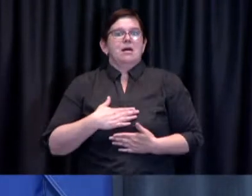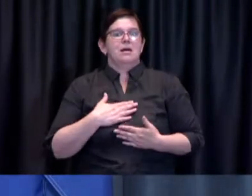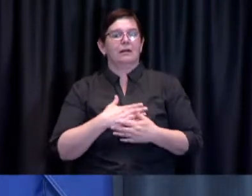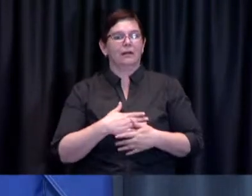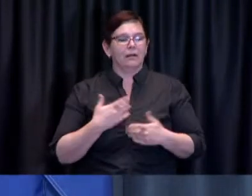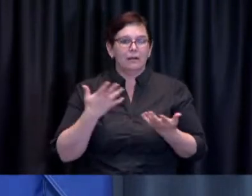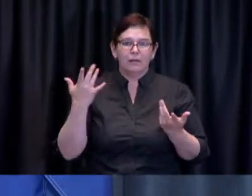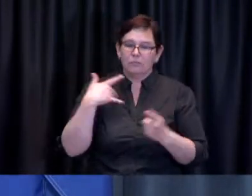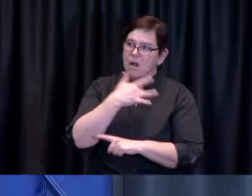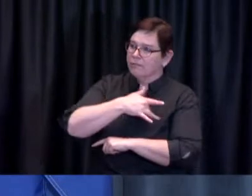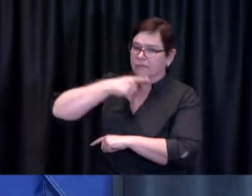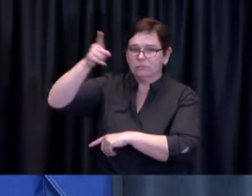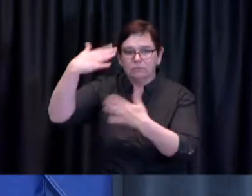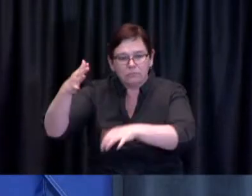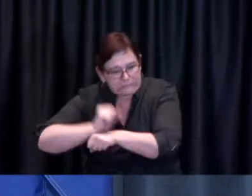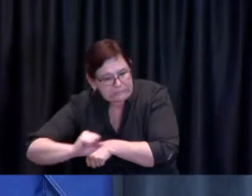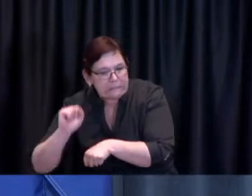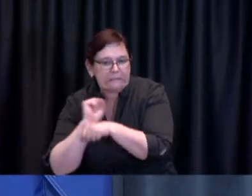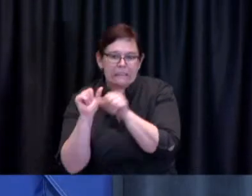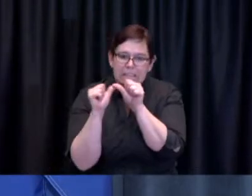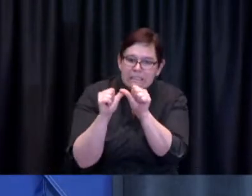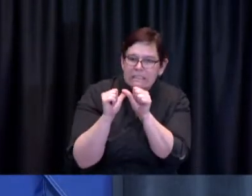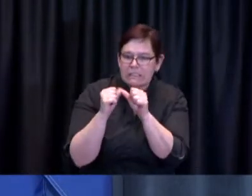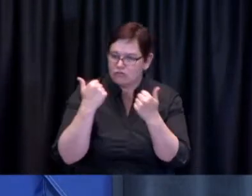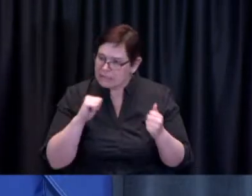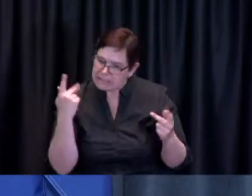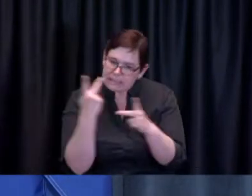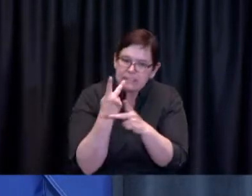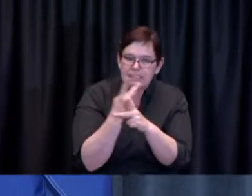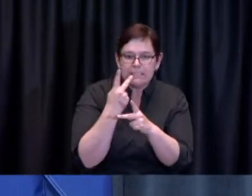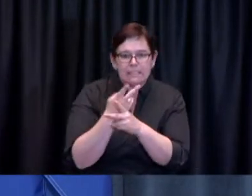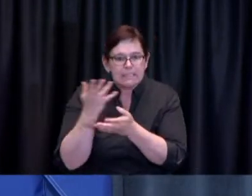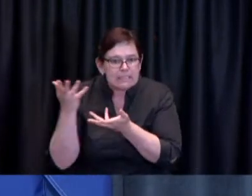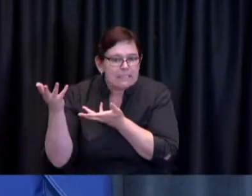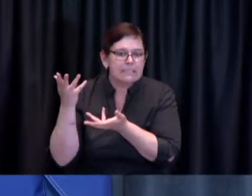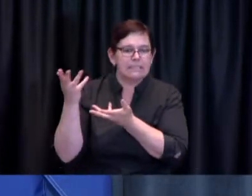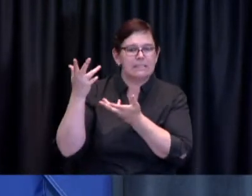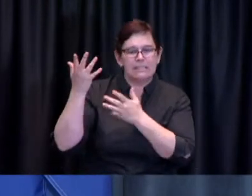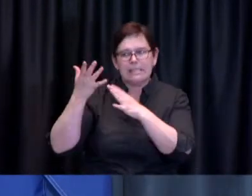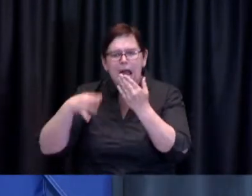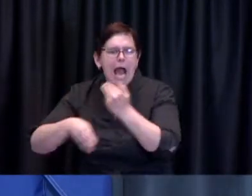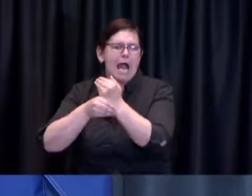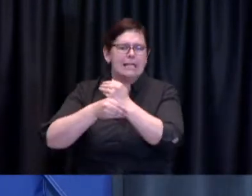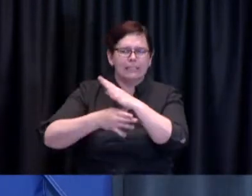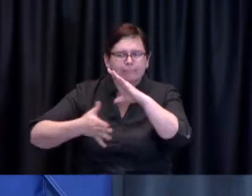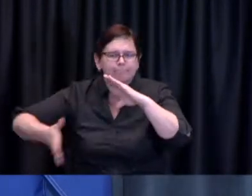they can do to make additional vaccine available to us and and to make as much vaccine available